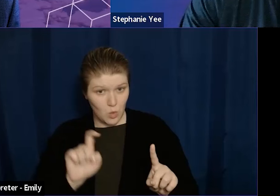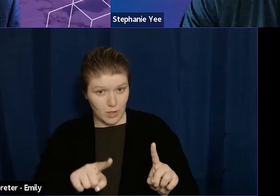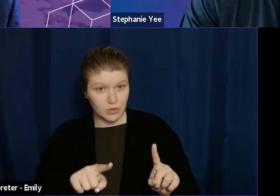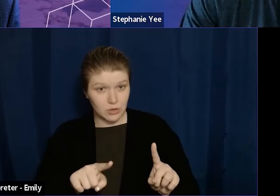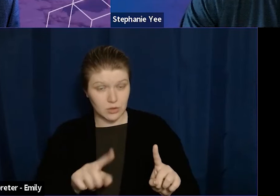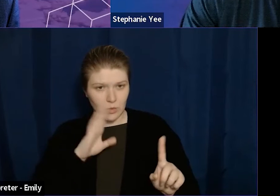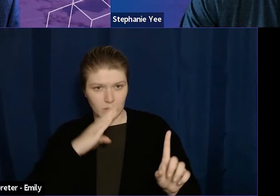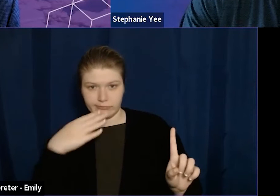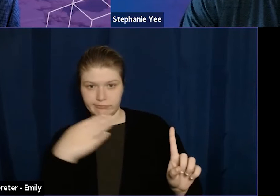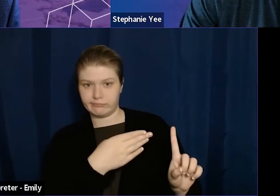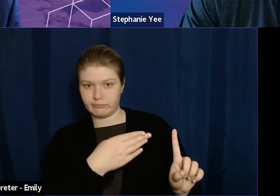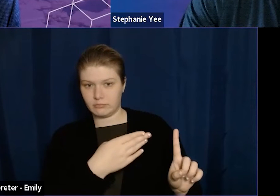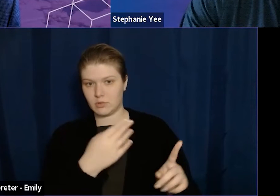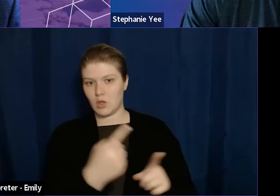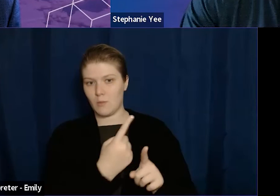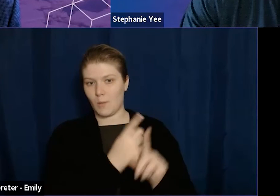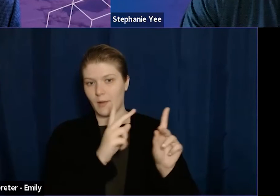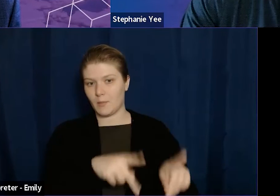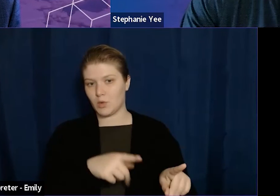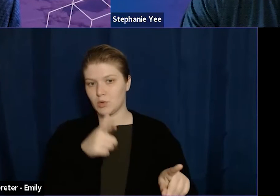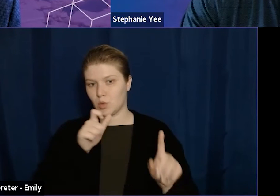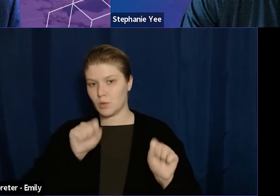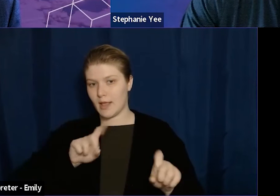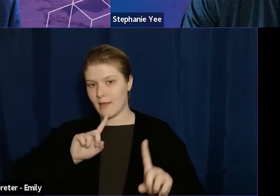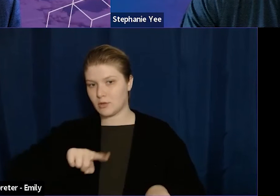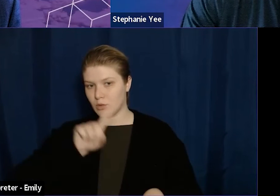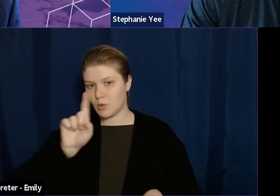or person to answer that question.